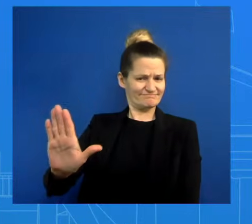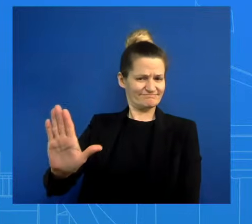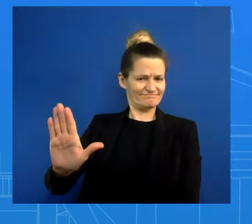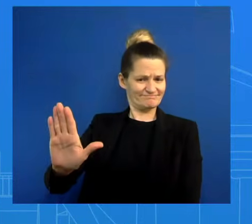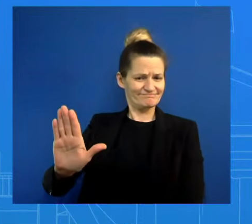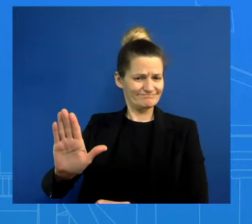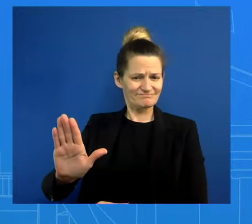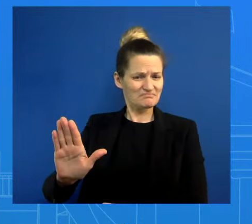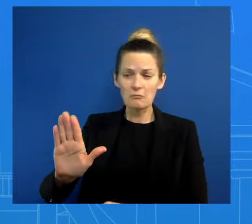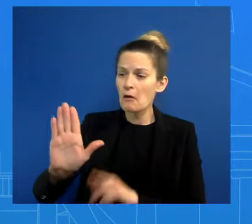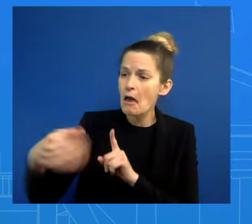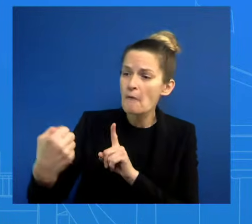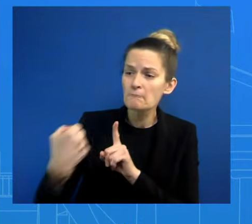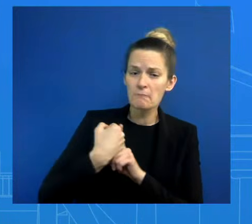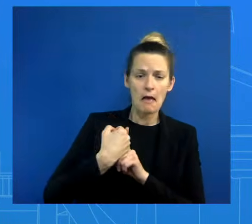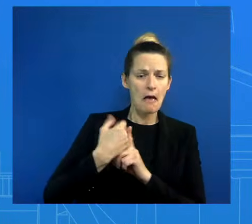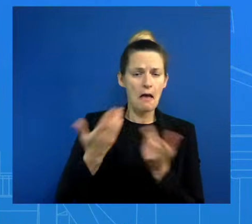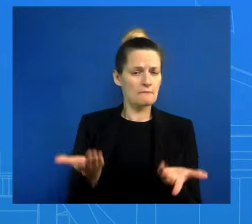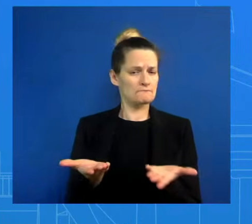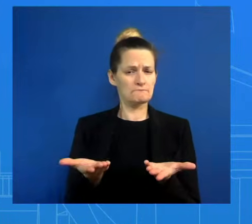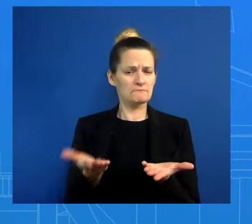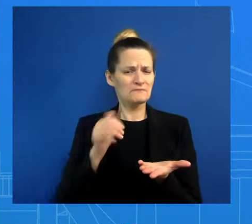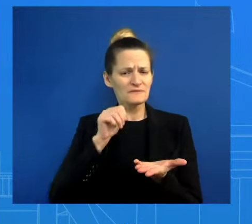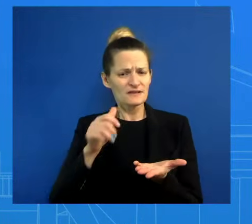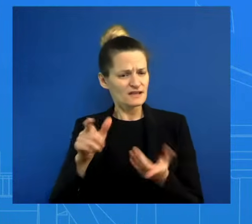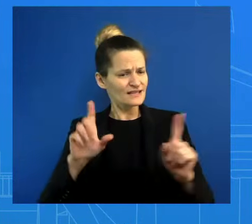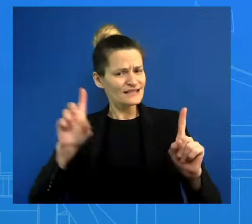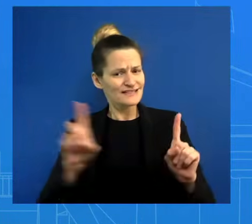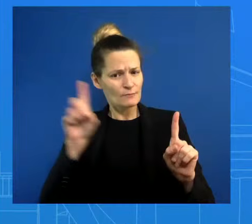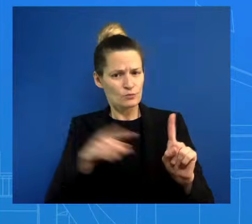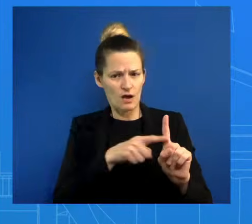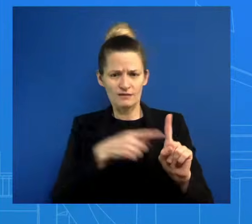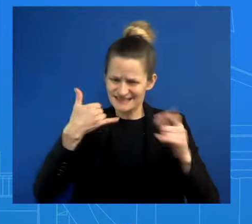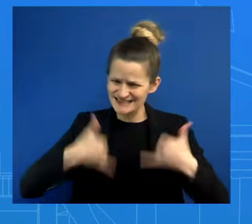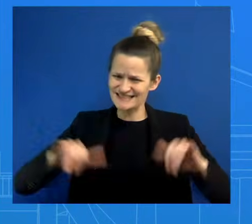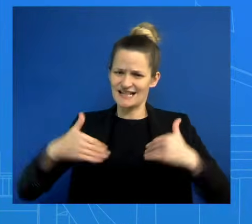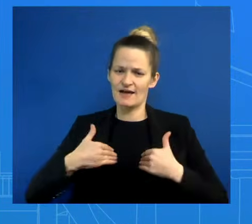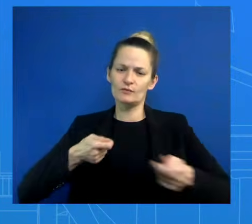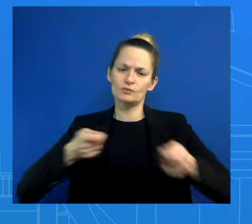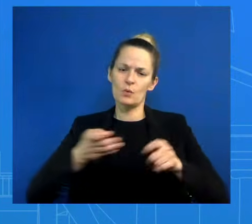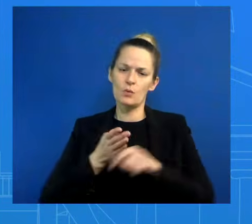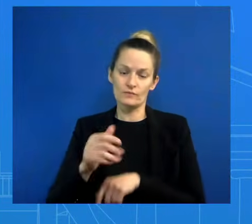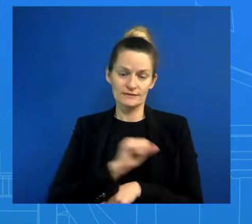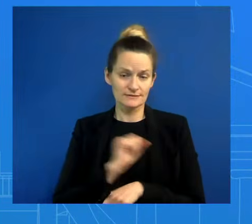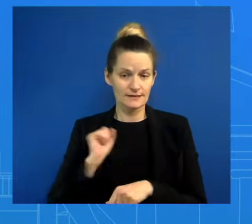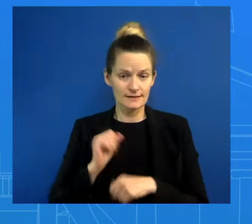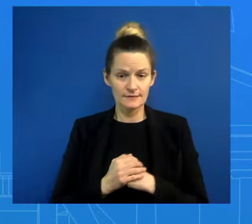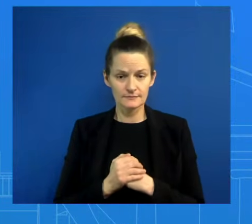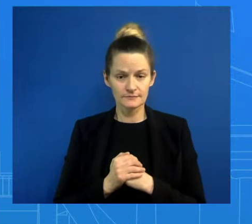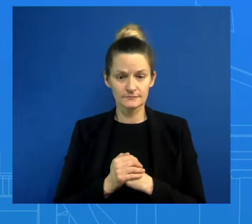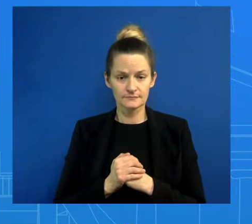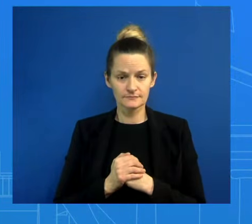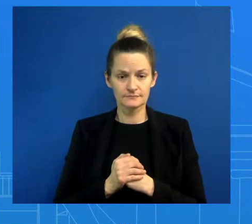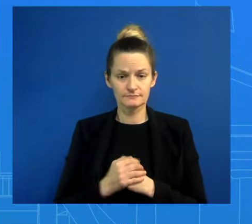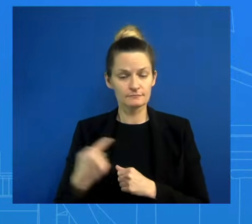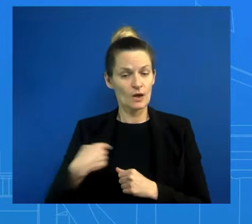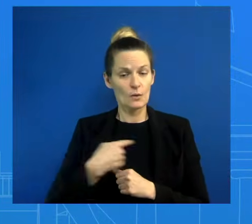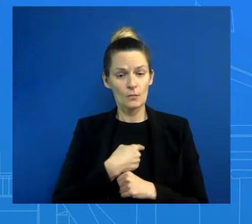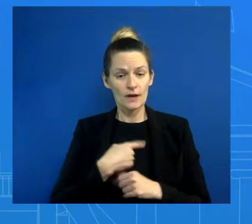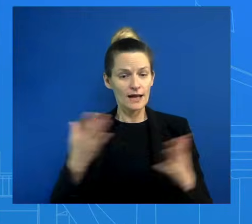of the Senate. And we have every reason to expect that we will continue to work with her successfully. The Press: And on a different topic: